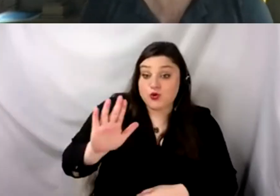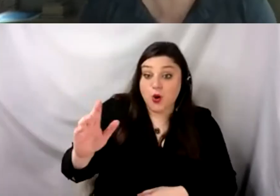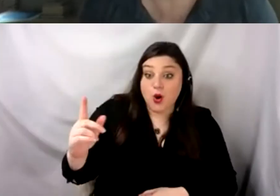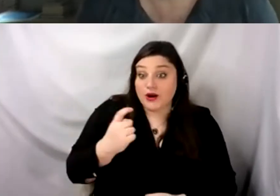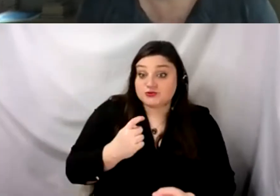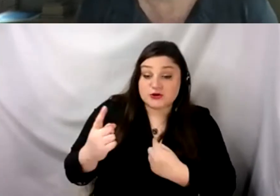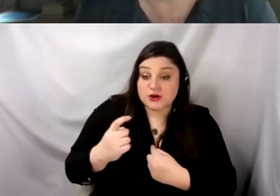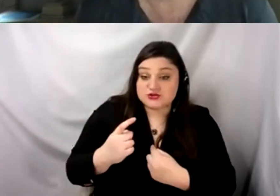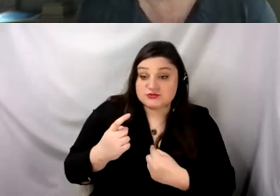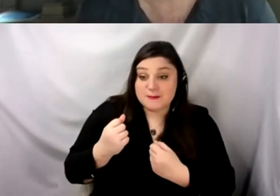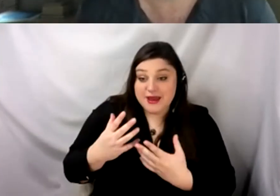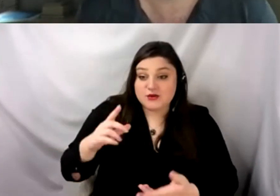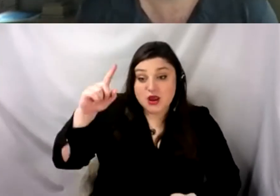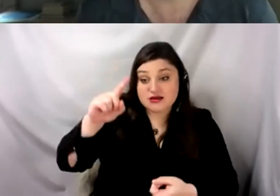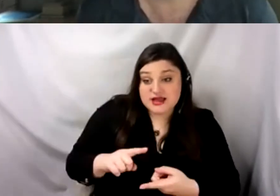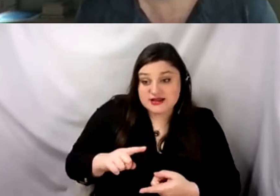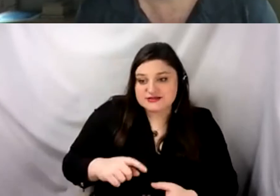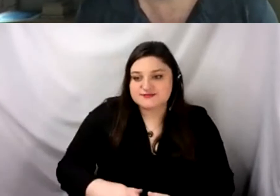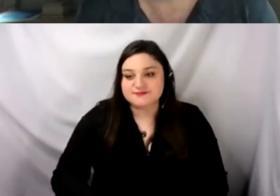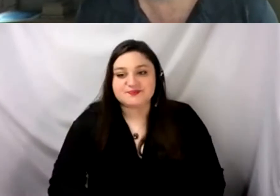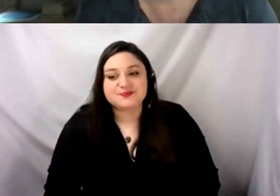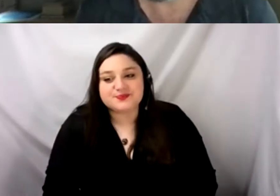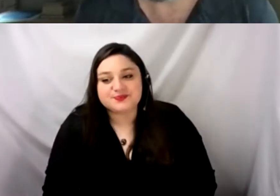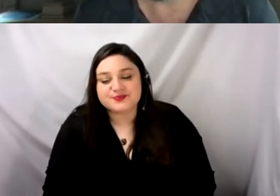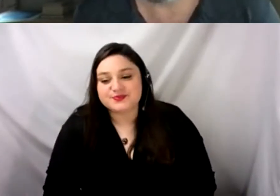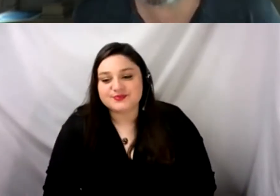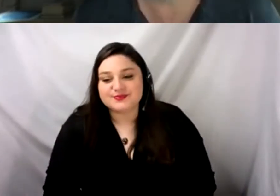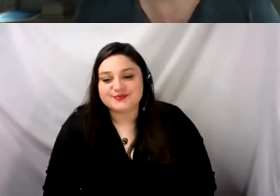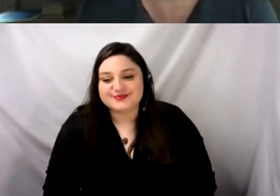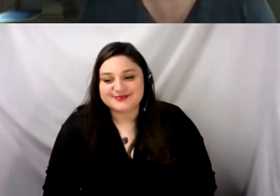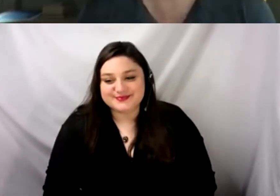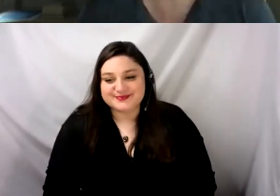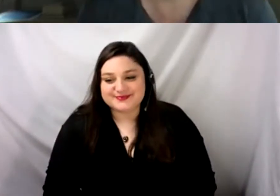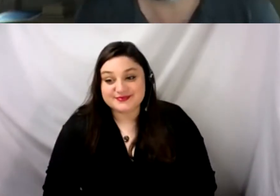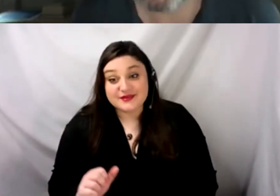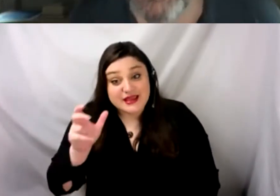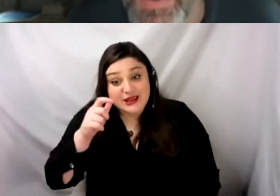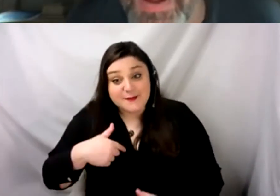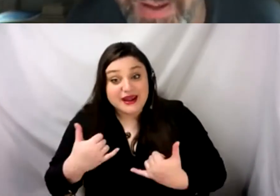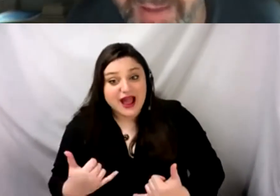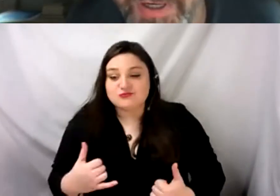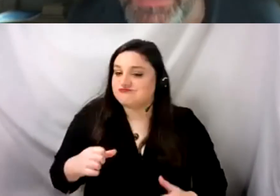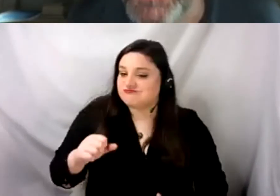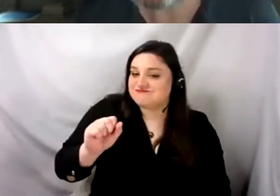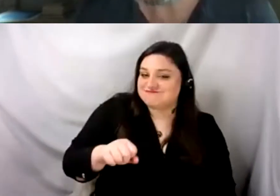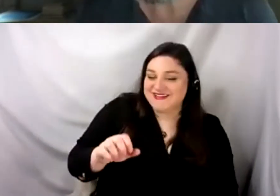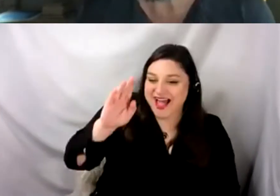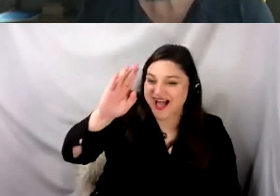You are muted. >> Hi.